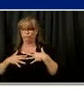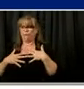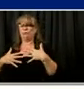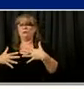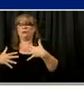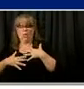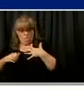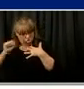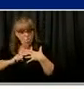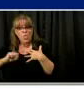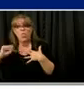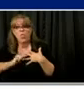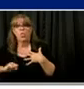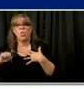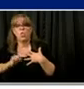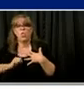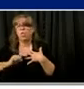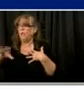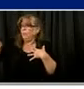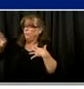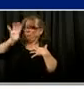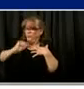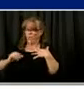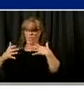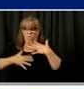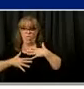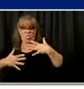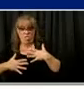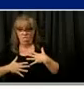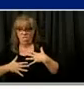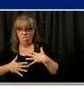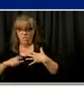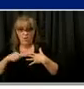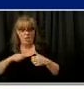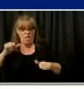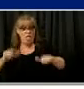are developing those systems get tested go to one of the free quick and easy testing centers